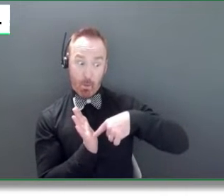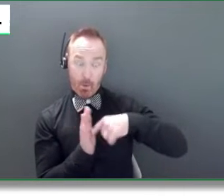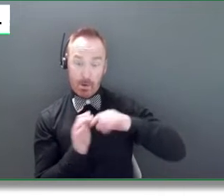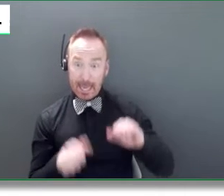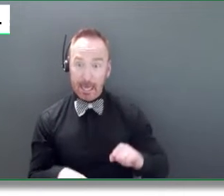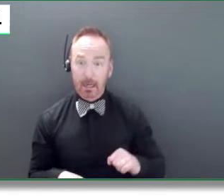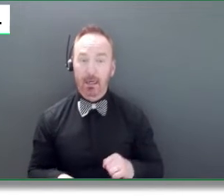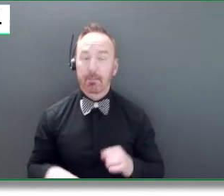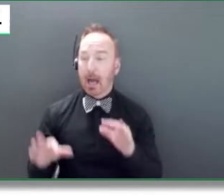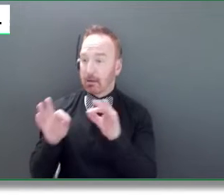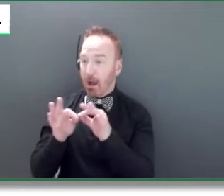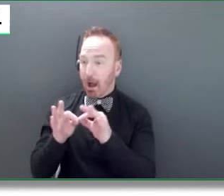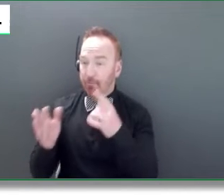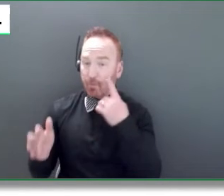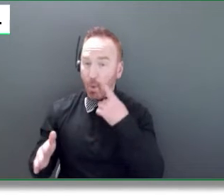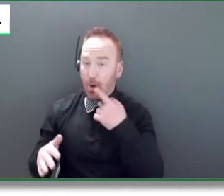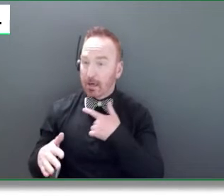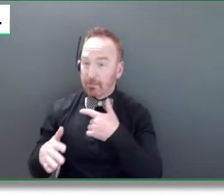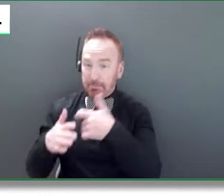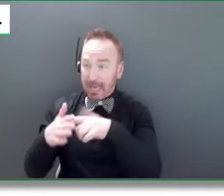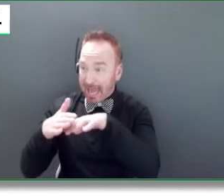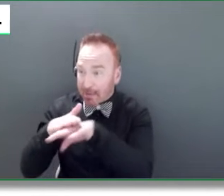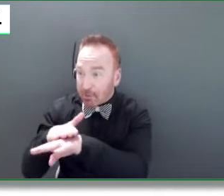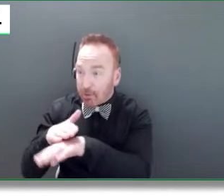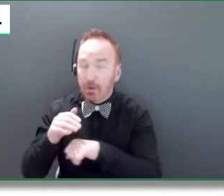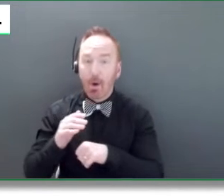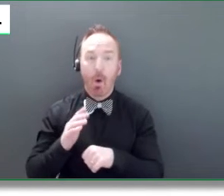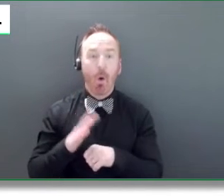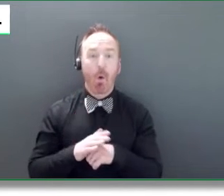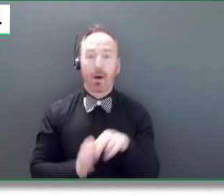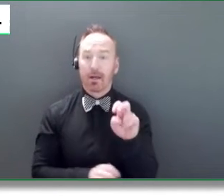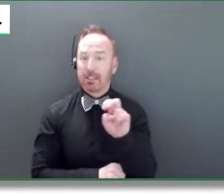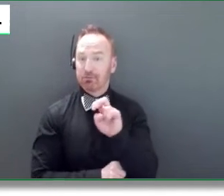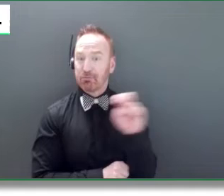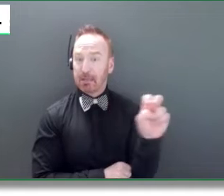entry but also the cost of transportation.